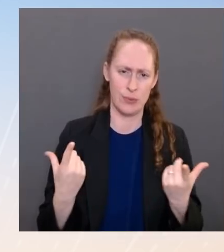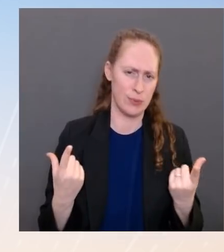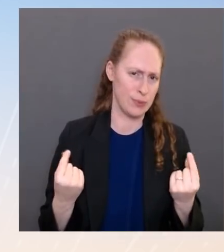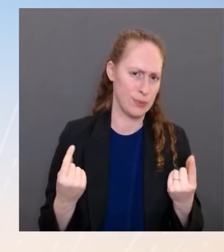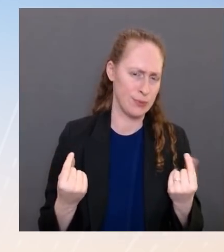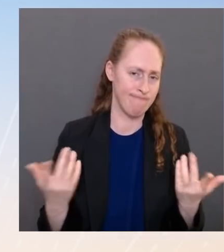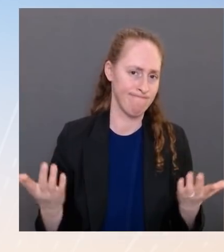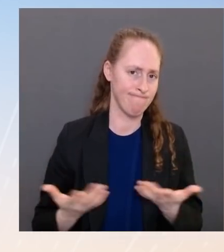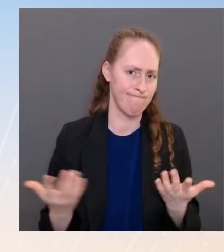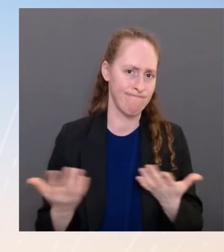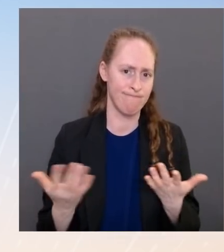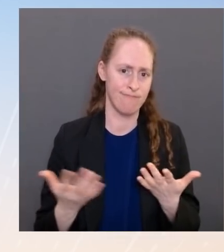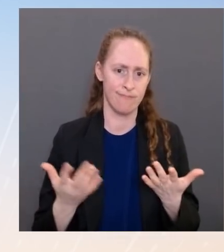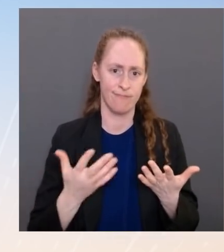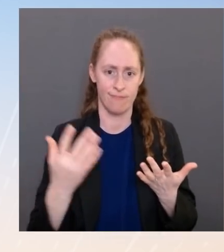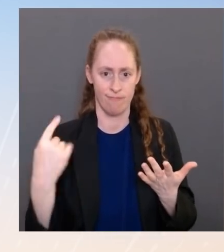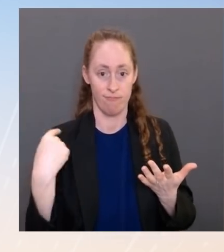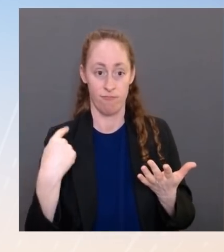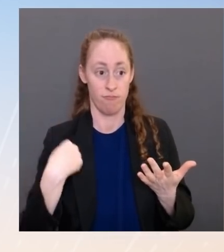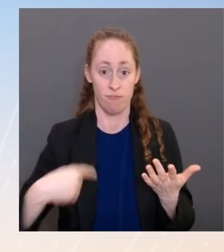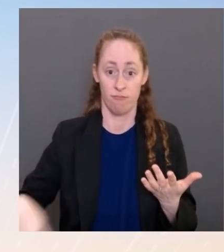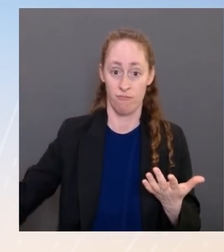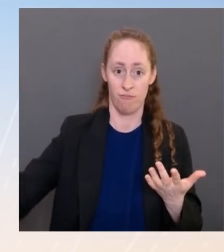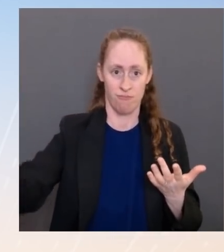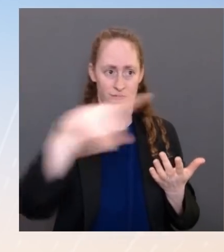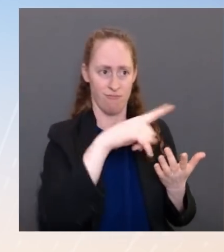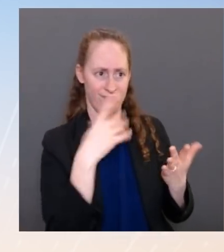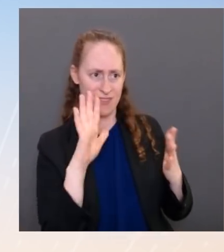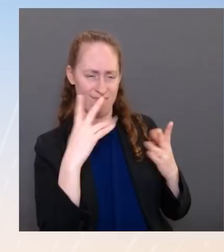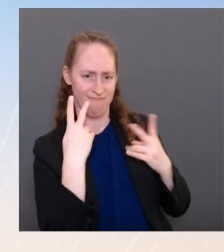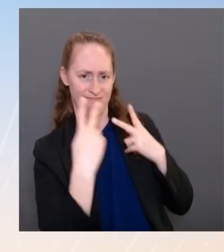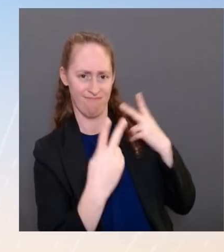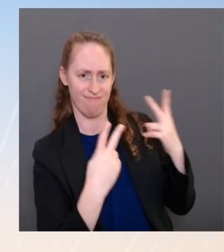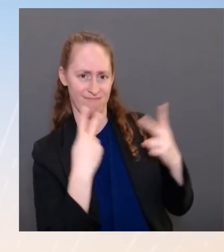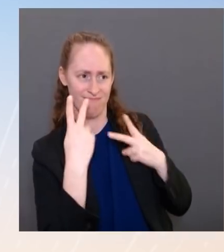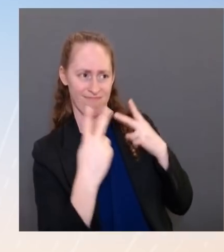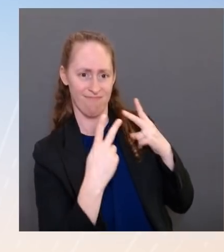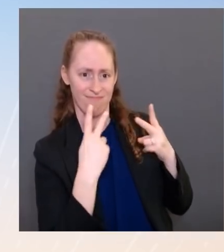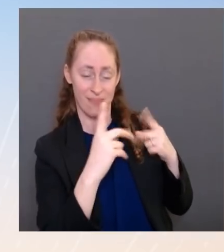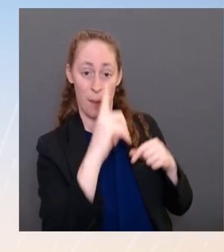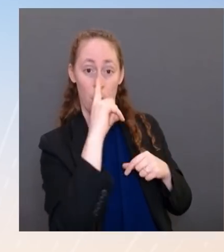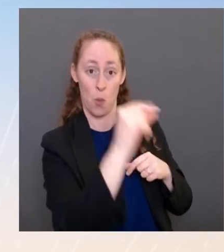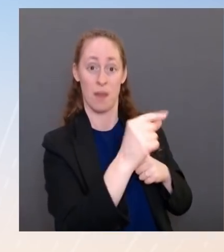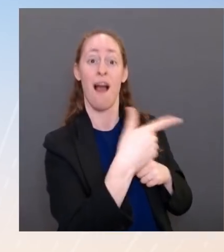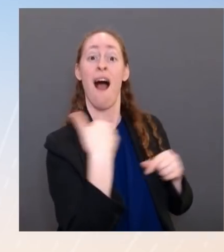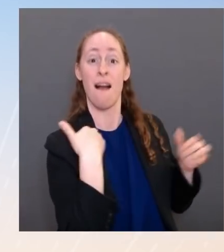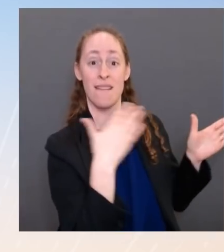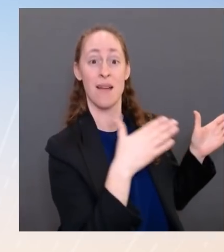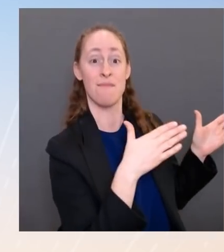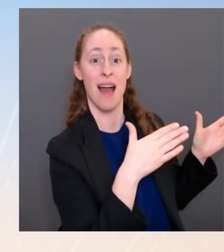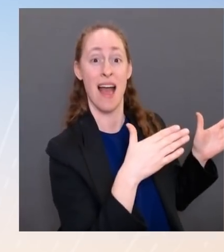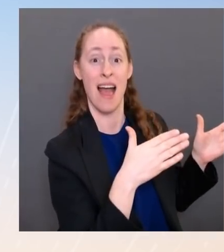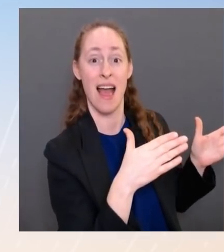this war has not gone as President Putin has planned. You know, he has seen his military be demoralized.